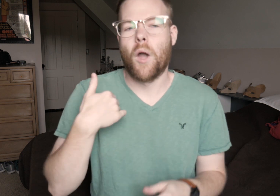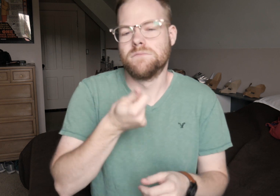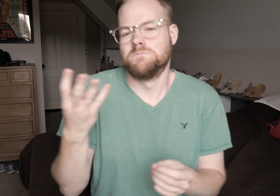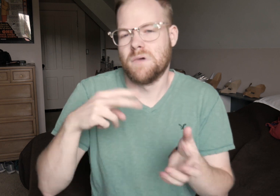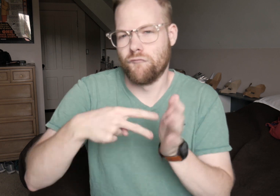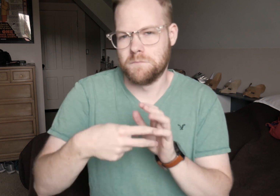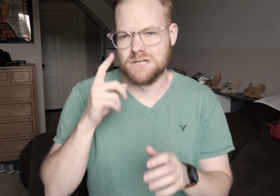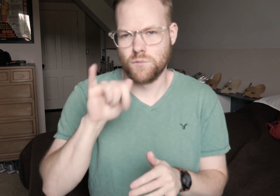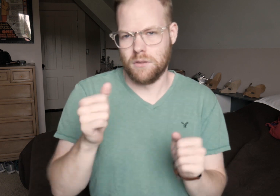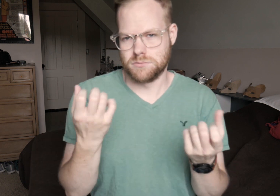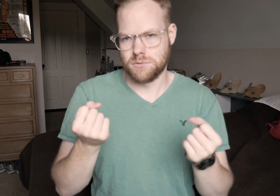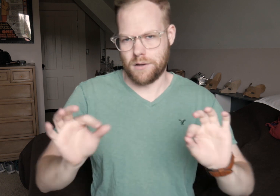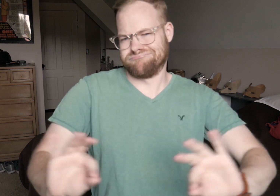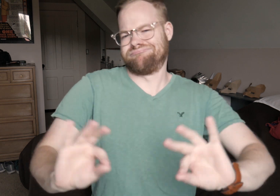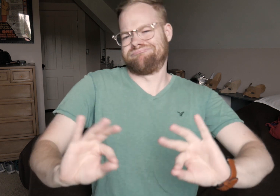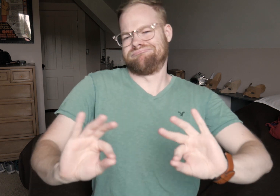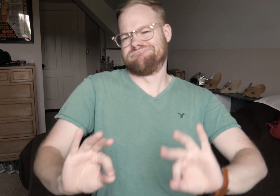We have several meanings for that sign [nothing].